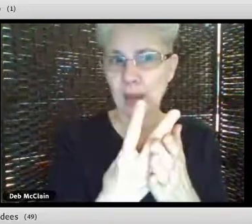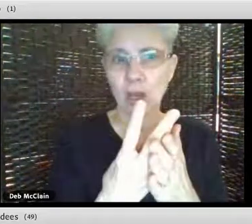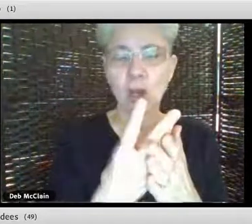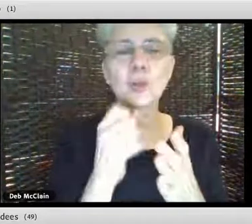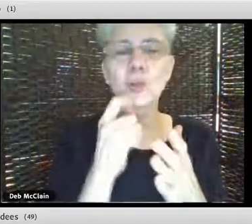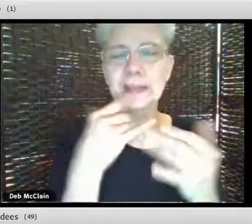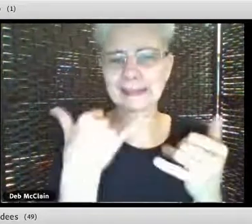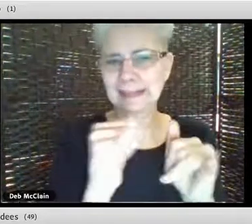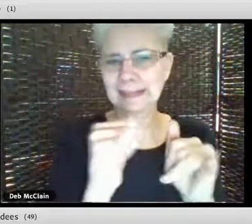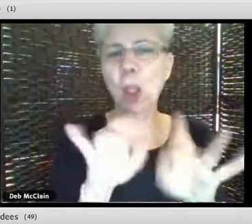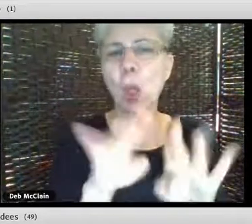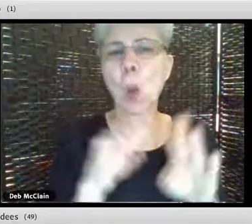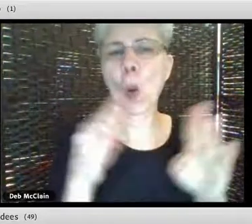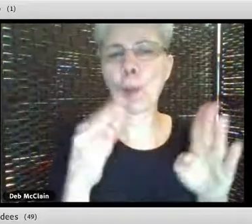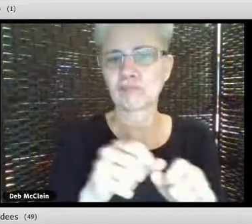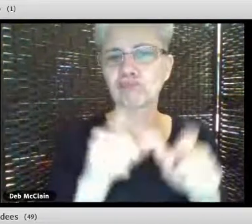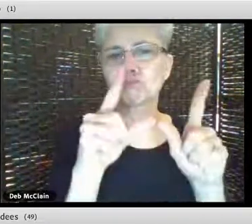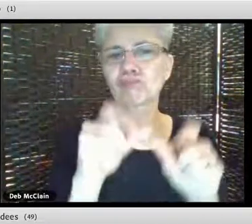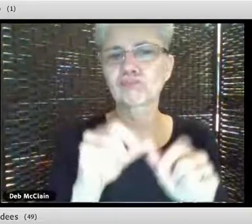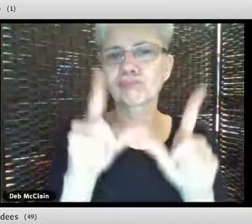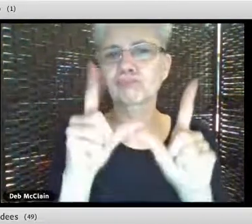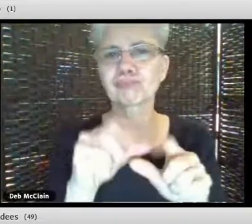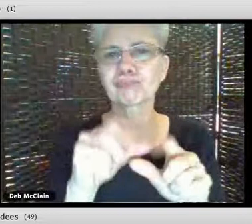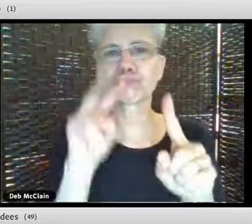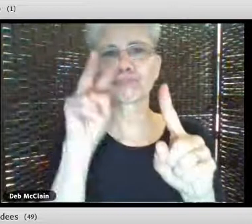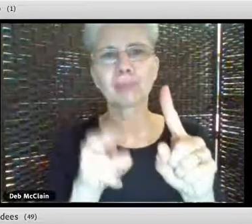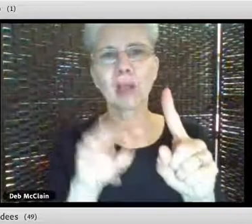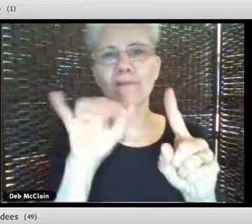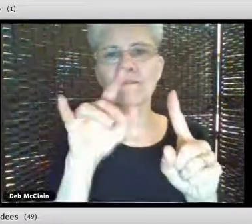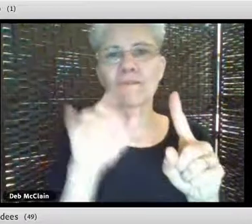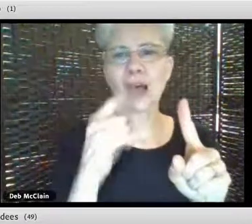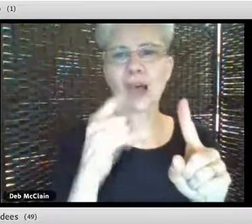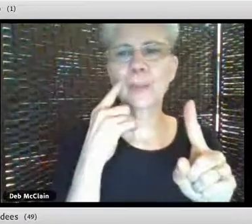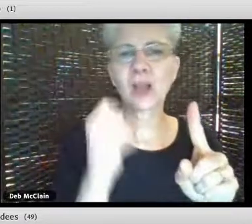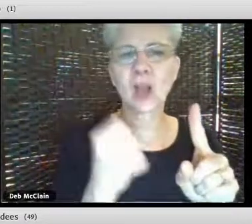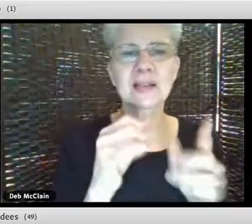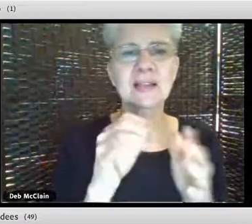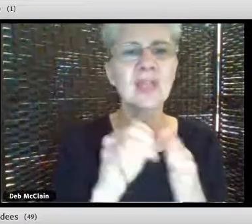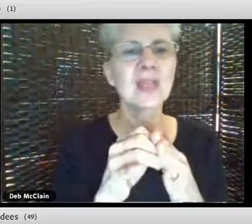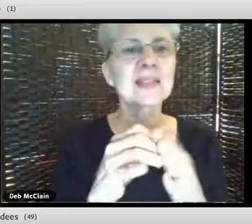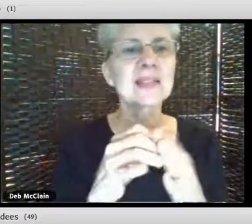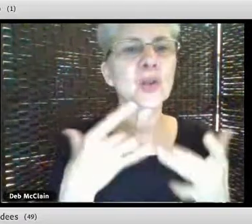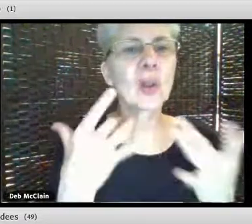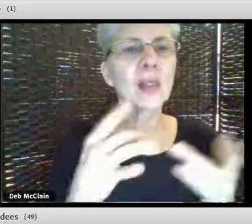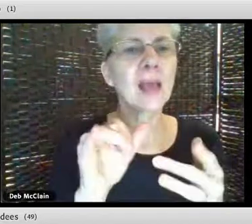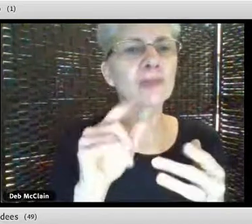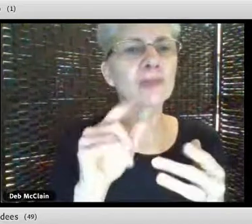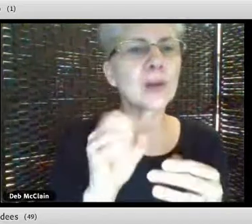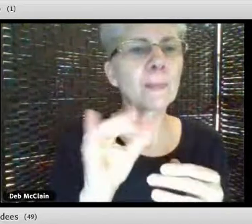you can still open files and look at them. This is kind of called their lightbox mode, so I'm going to click and show you